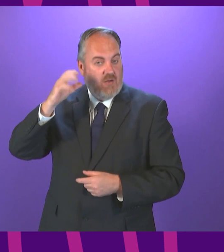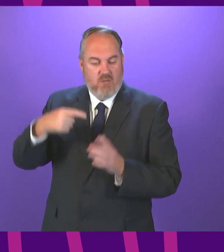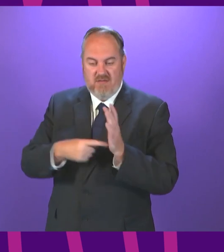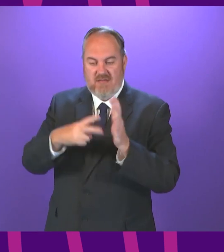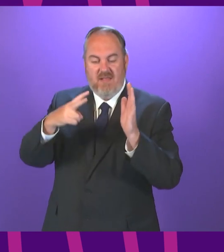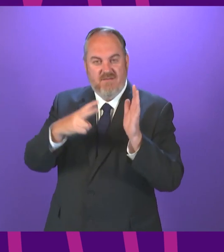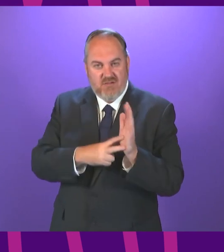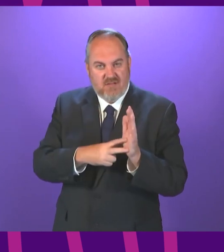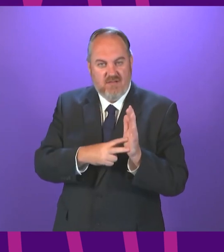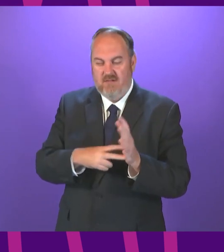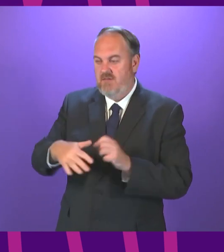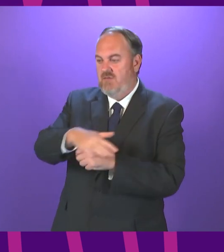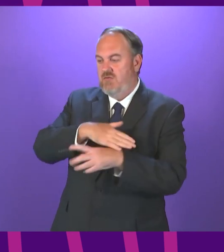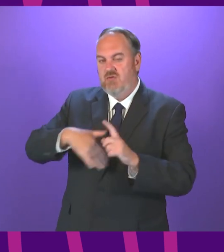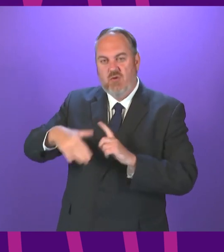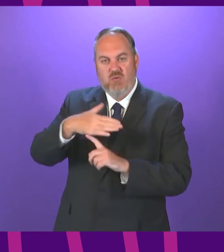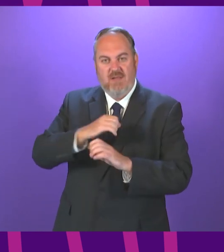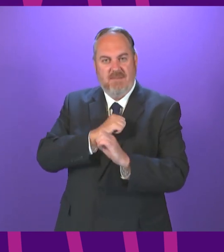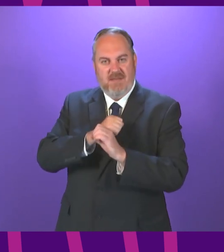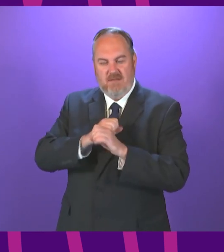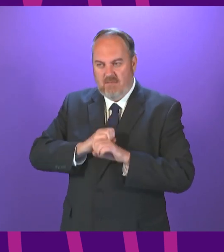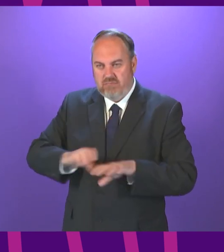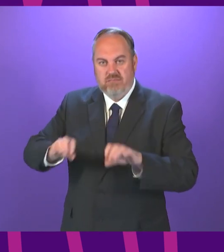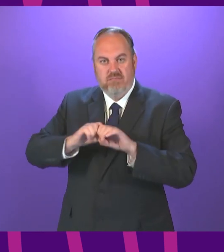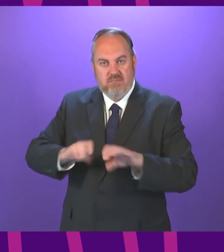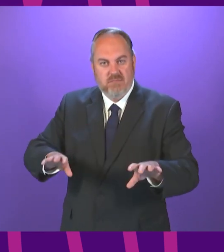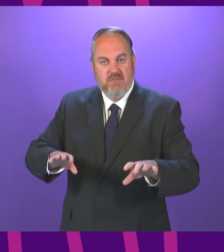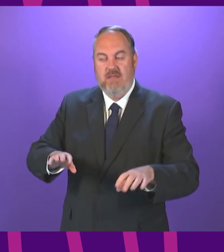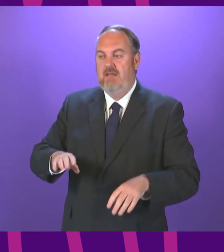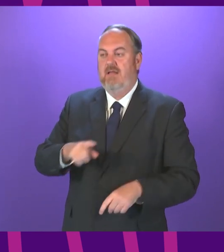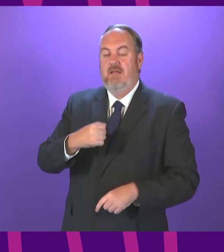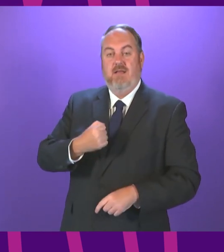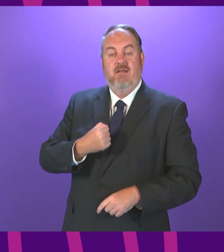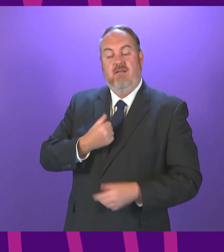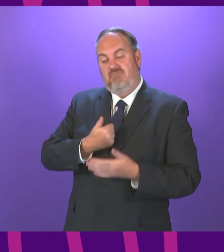my briefings—which are no longer daily, but I do them periodically—to make sure that we